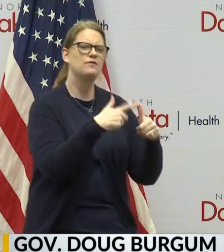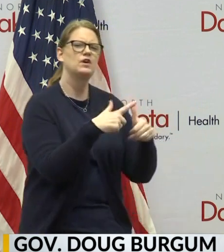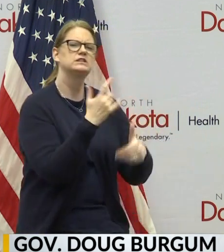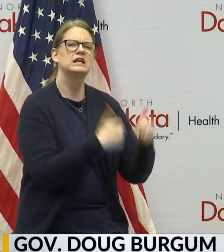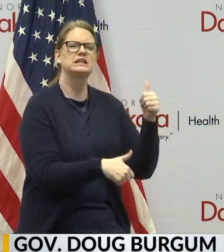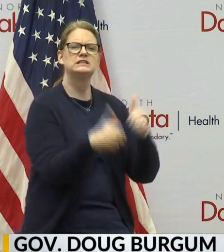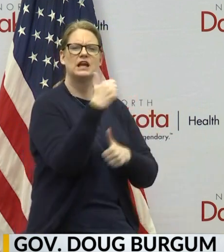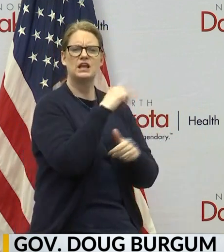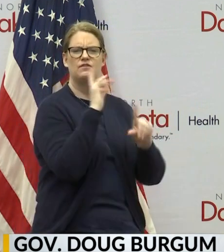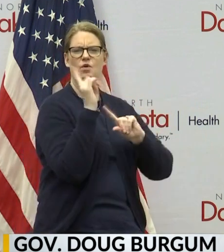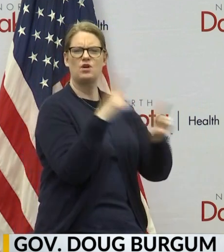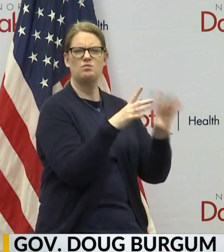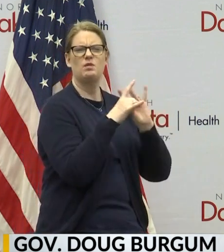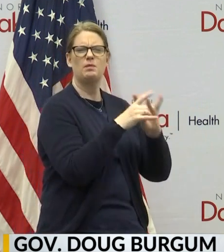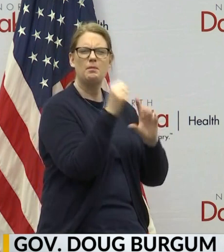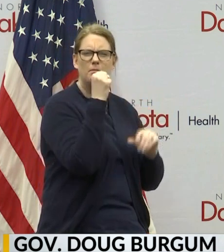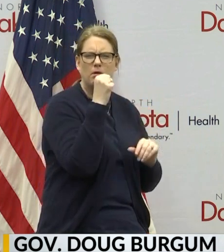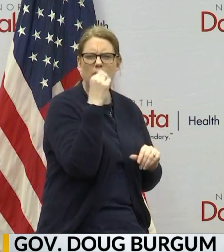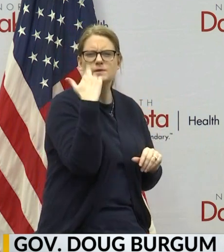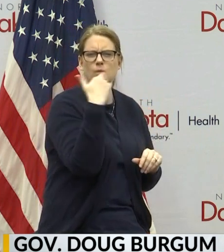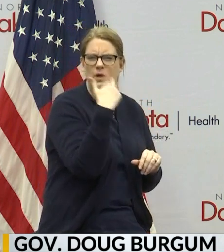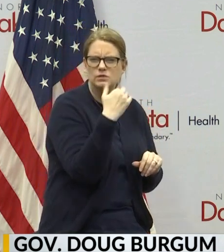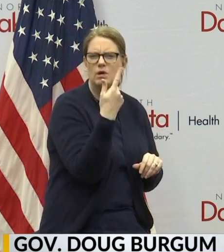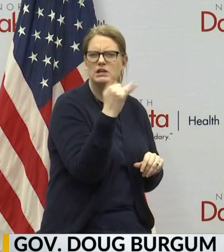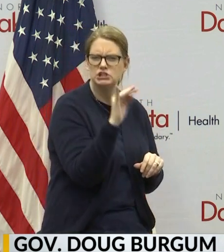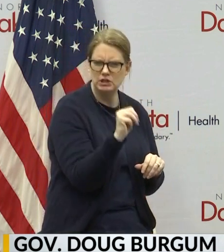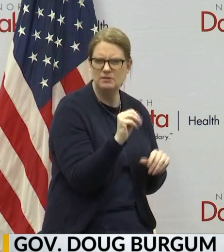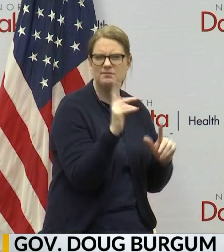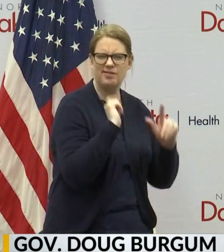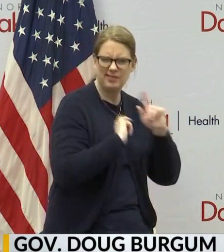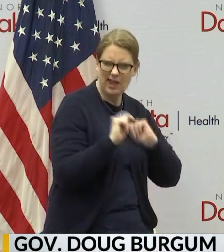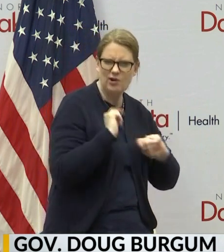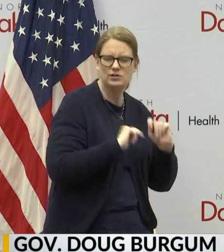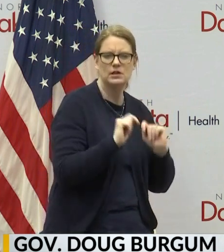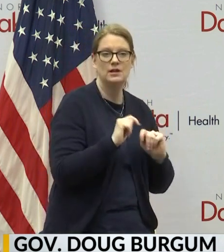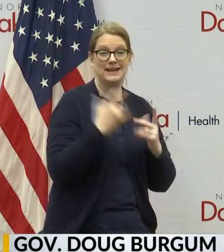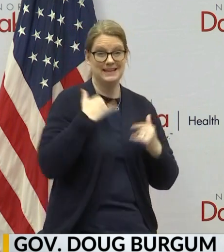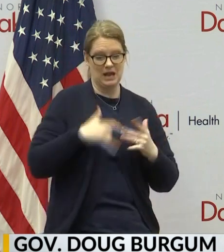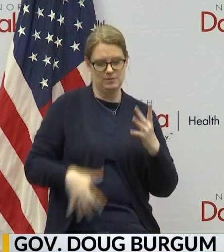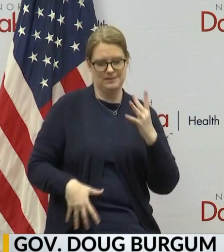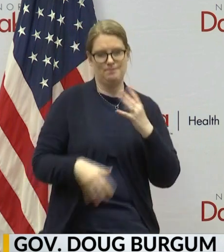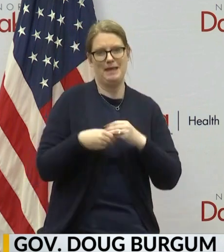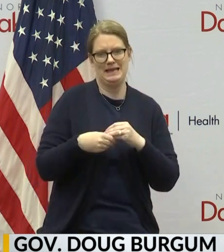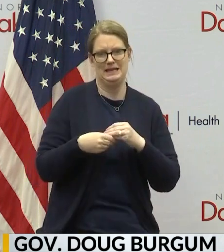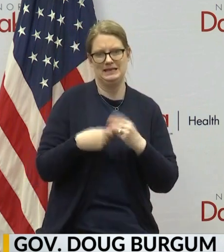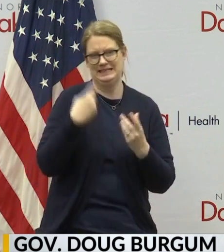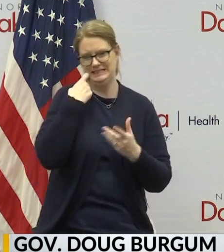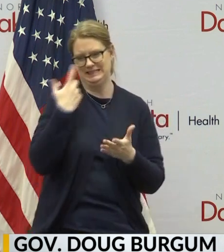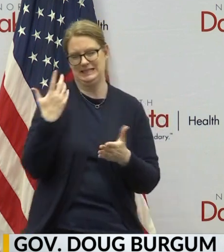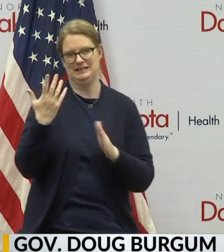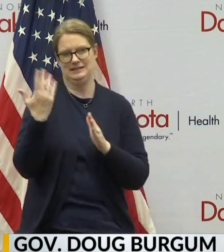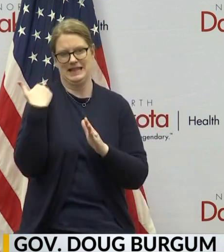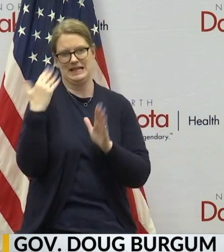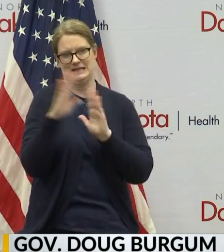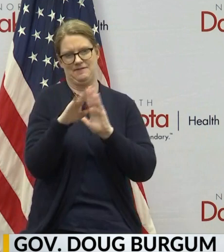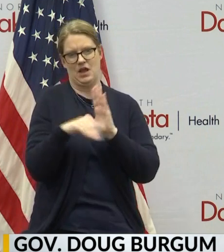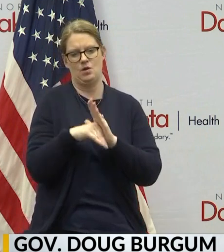COVID-19 IN THE STATE, I HAVE SIGNED AN AMENDED EXECUTIVE ORDER AND THE ORIGINAL EXECUTIVE